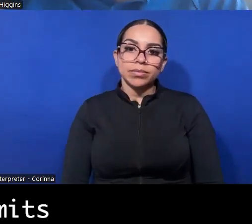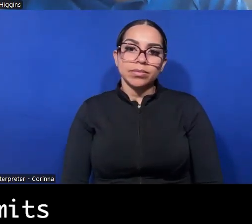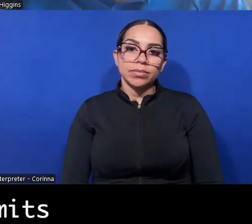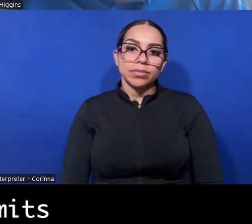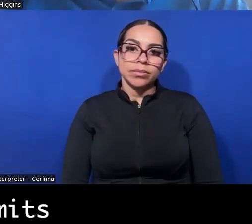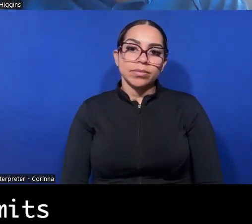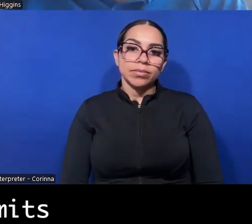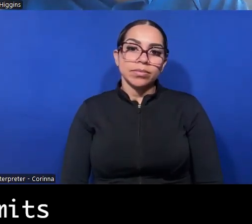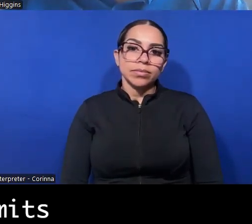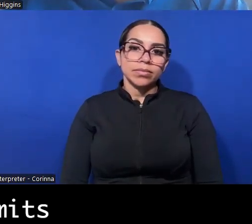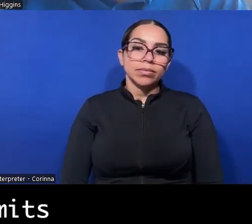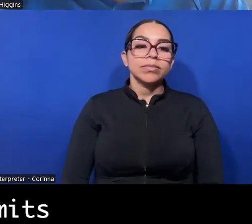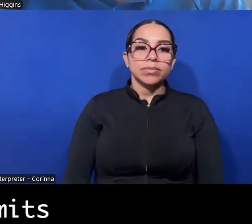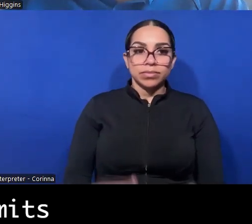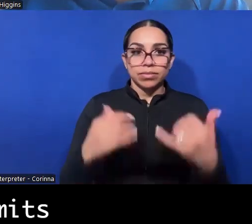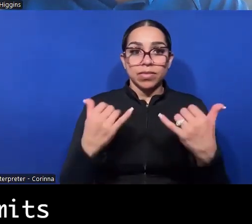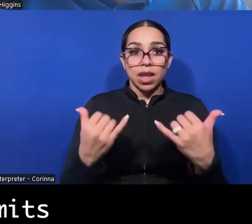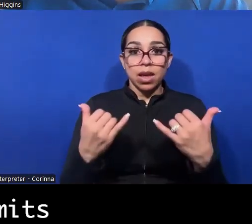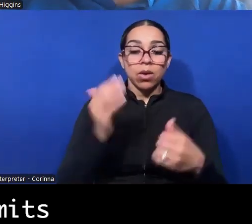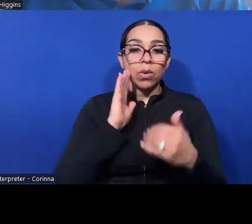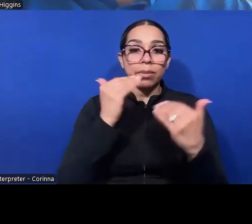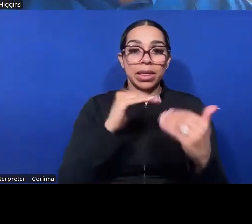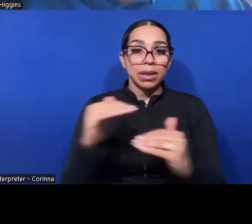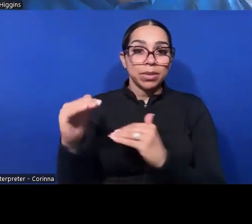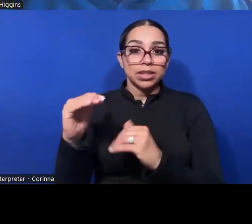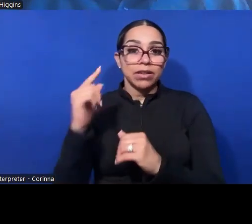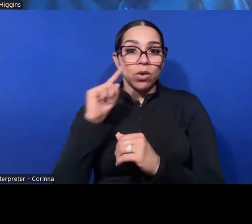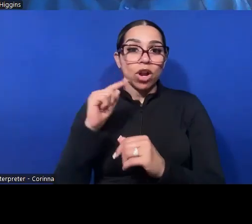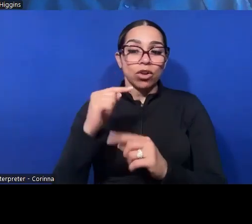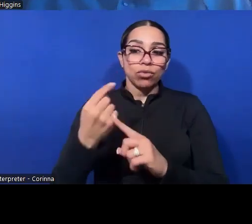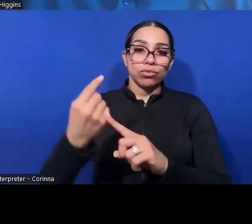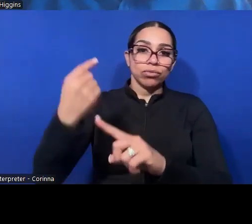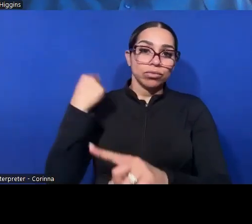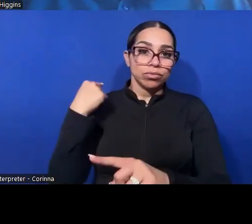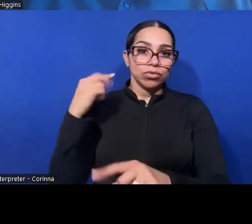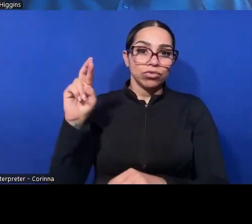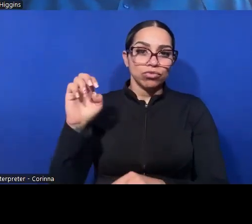There are now going to be limits to retroactive coverage. So it used to be, you know, again,